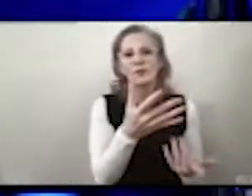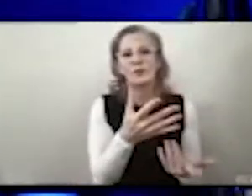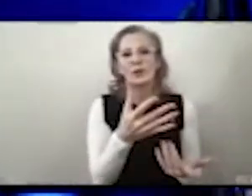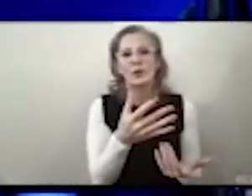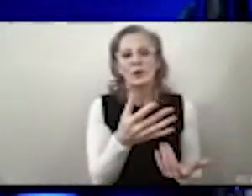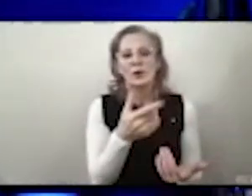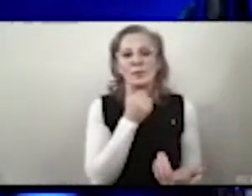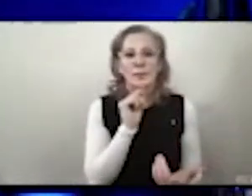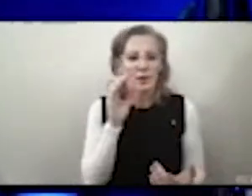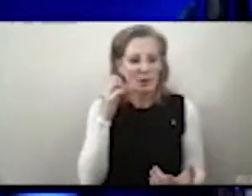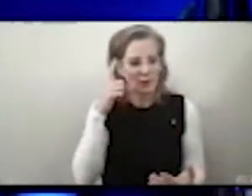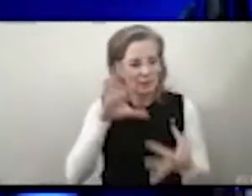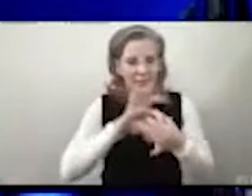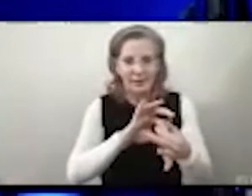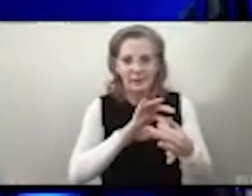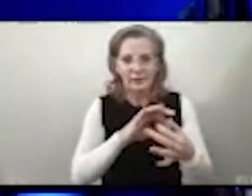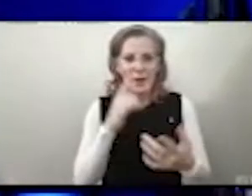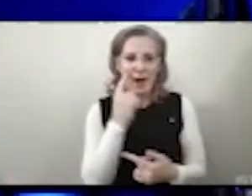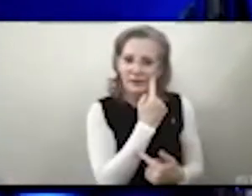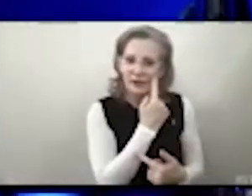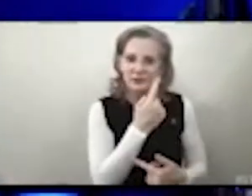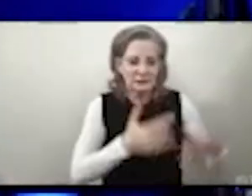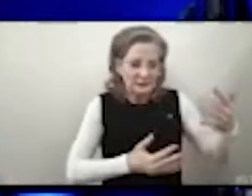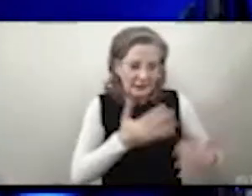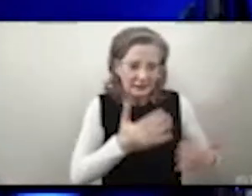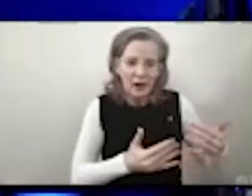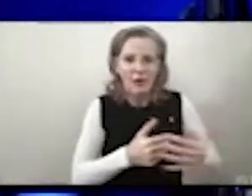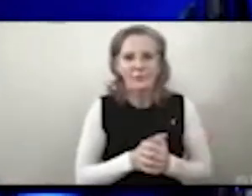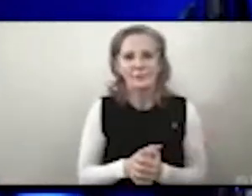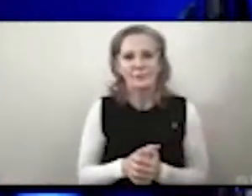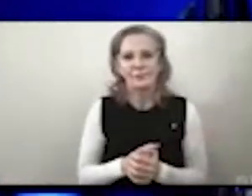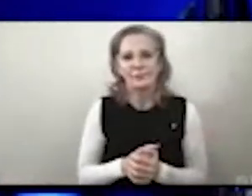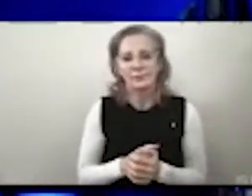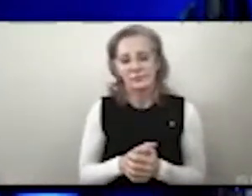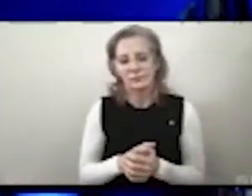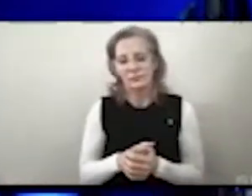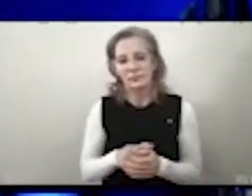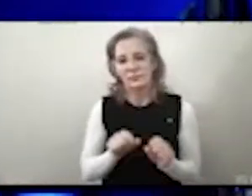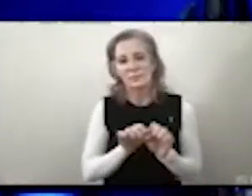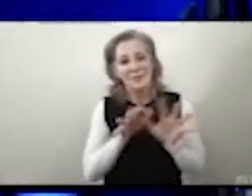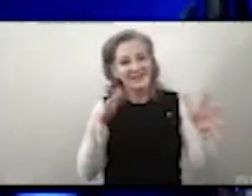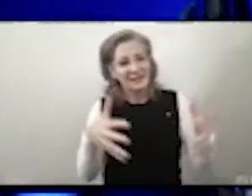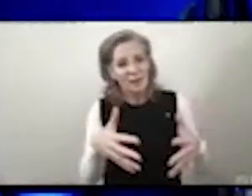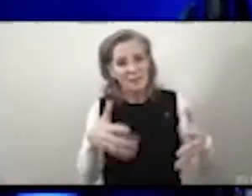The pandemic has highlighted the fundamental importance of good quality objective information and to support